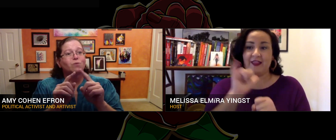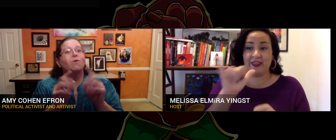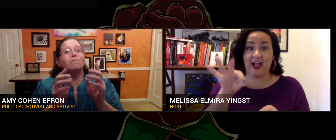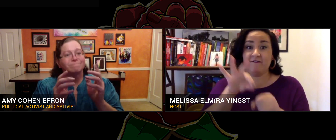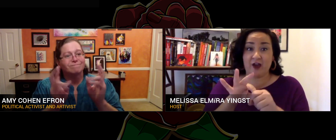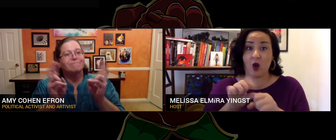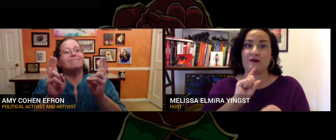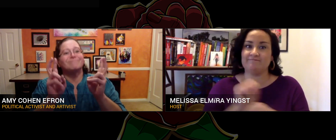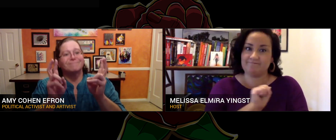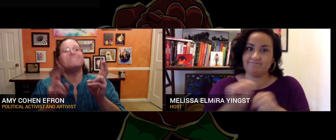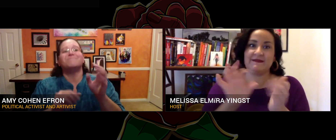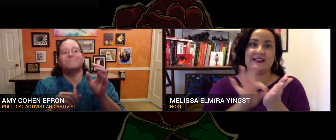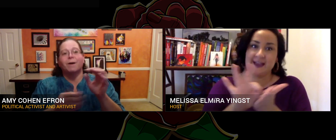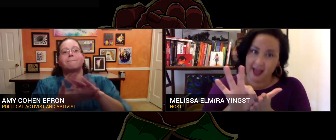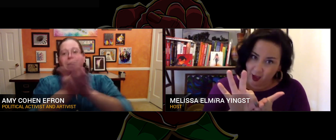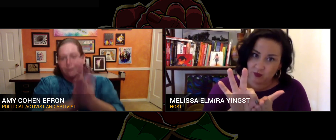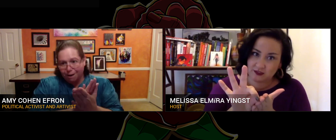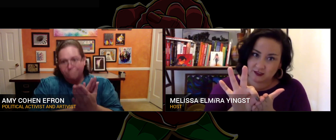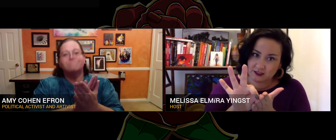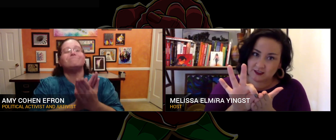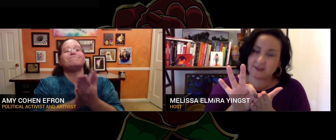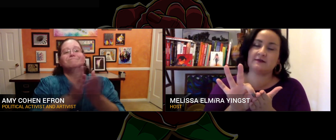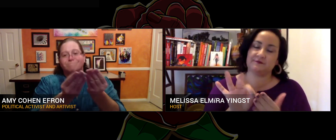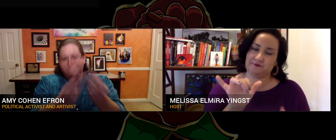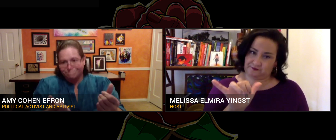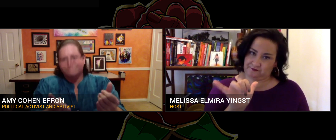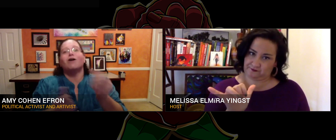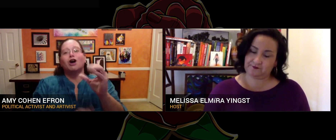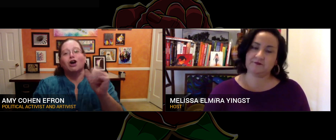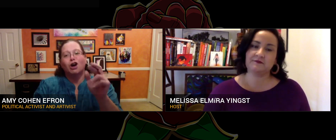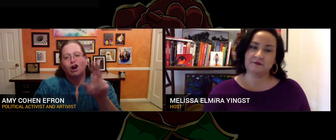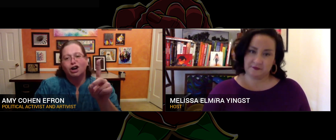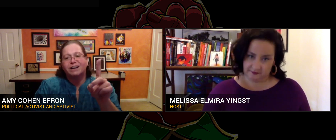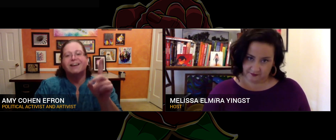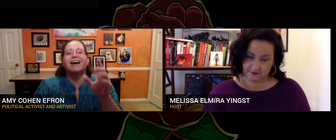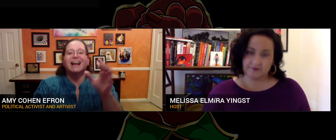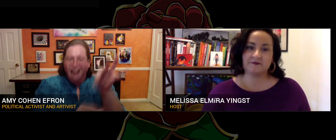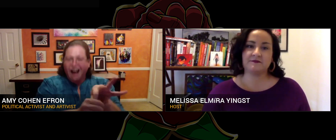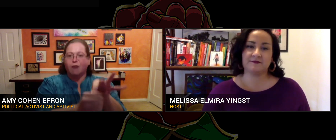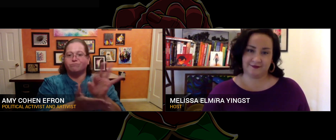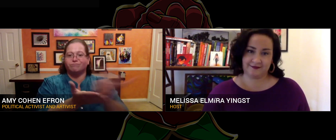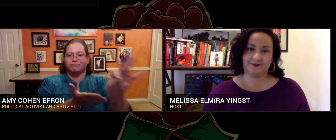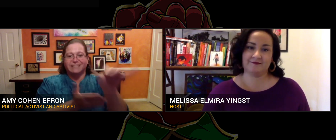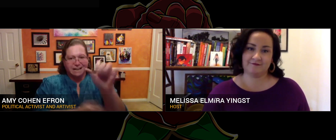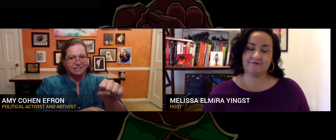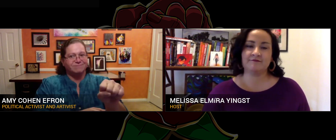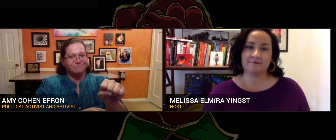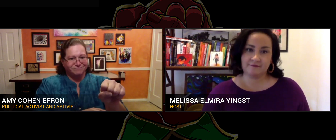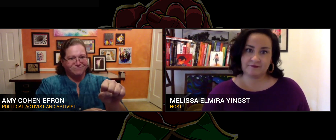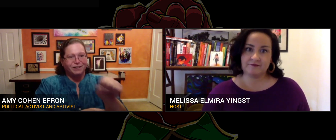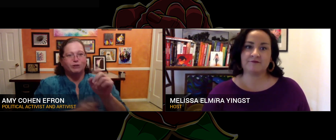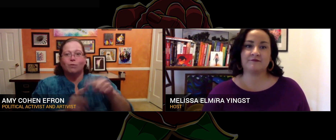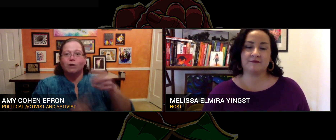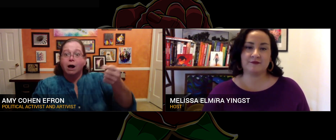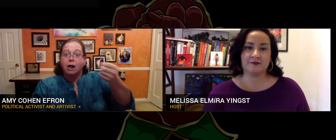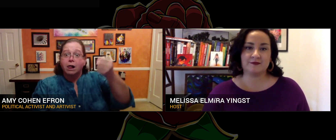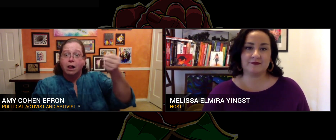So they can make that vote count. Yes, to be cured and the vote can count. Yes.